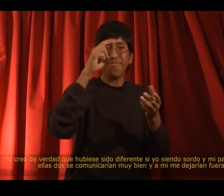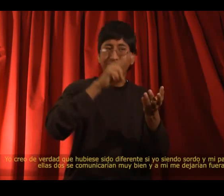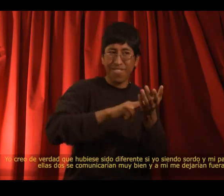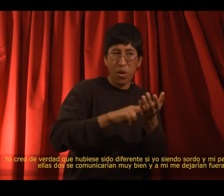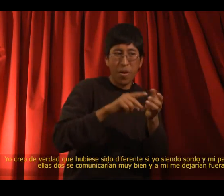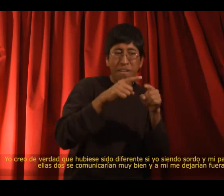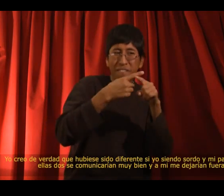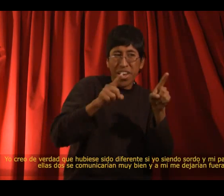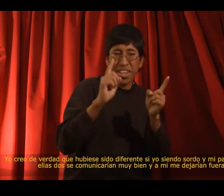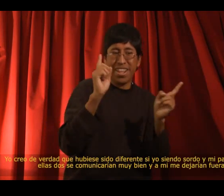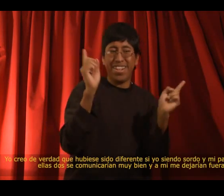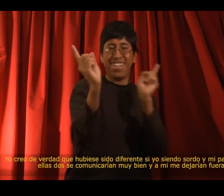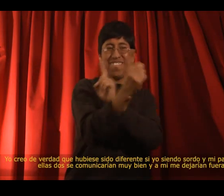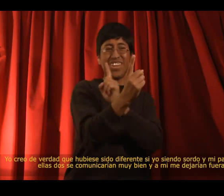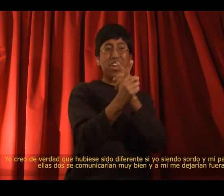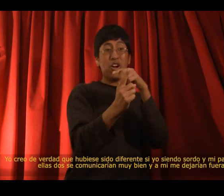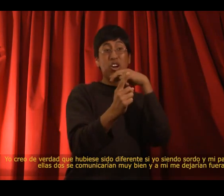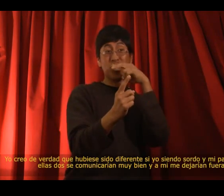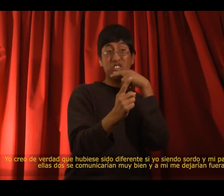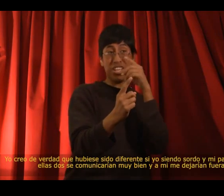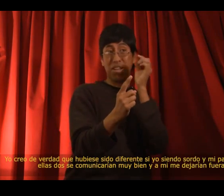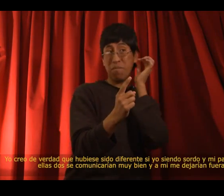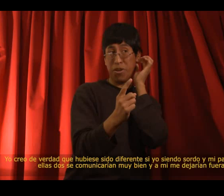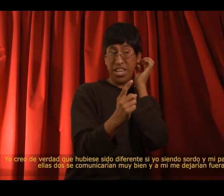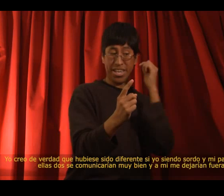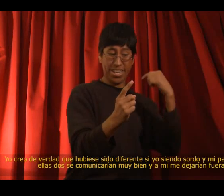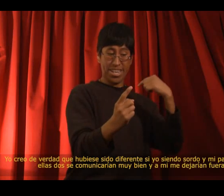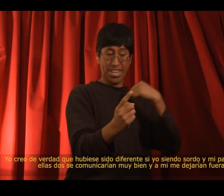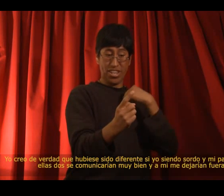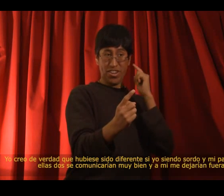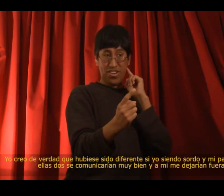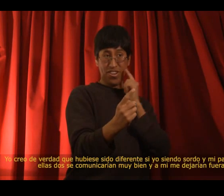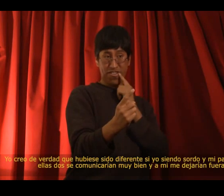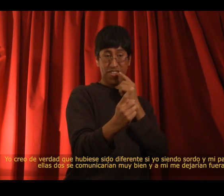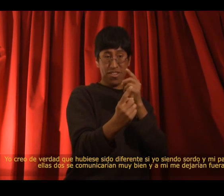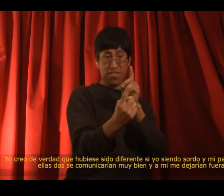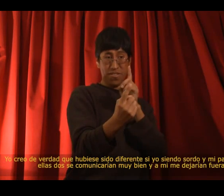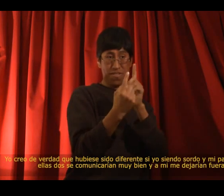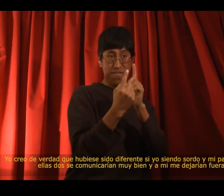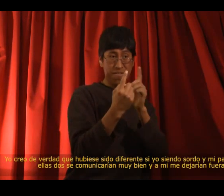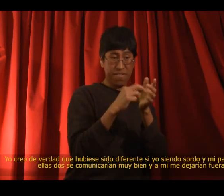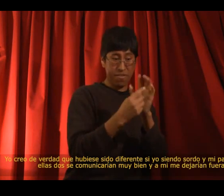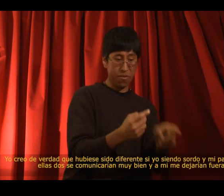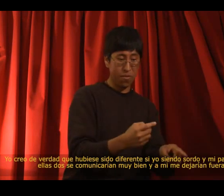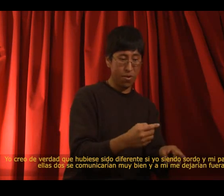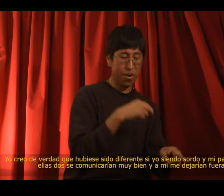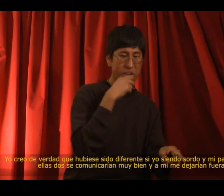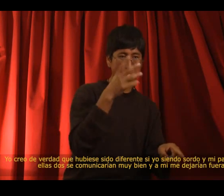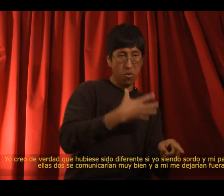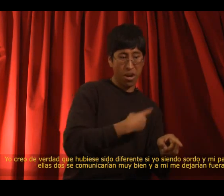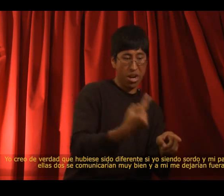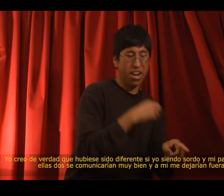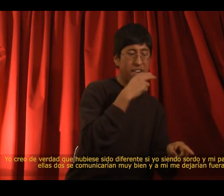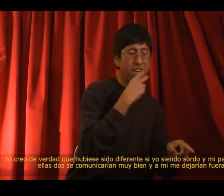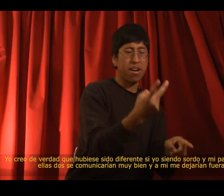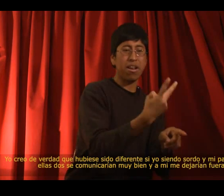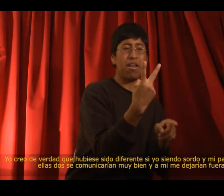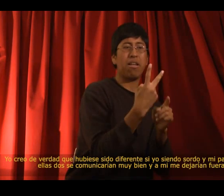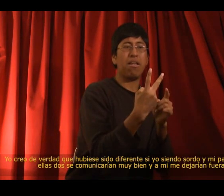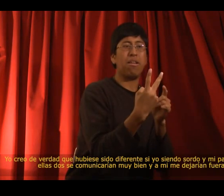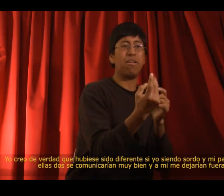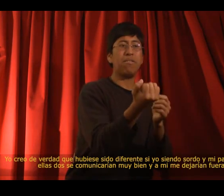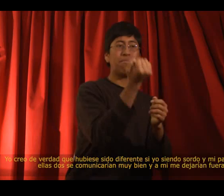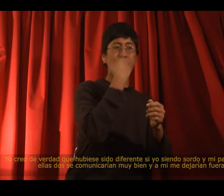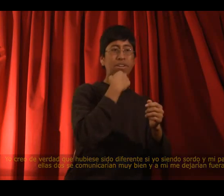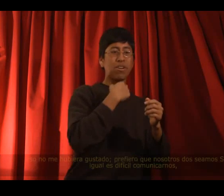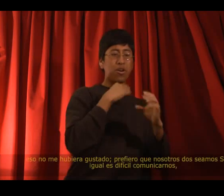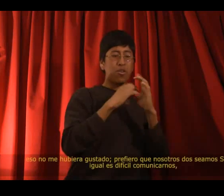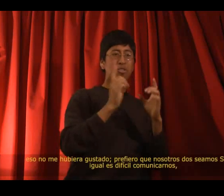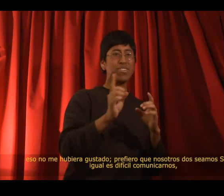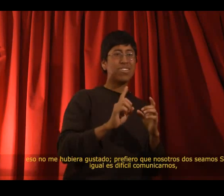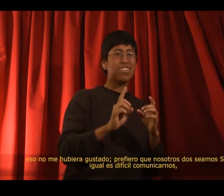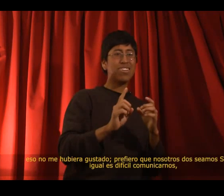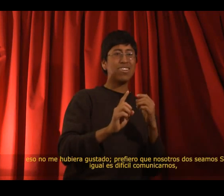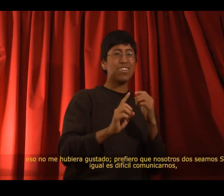I think that it would have been different if I had been deaf and my partner hearing. They would have communicated very well and I would have been left out.